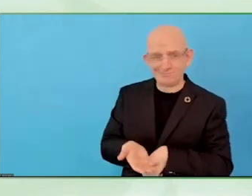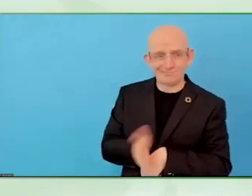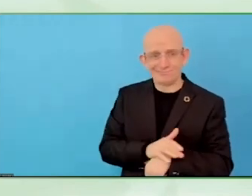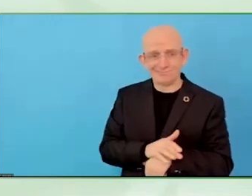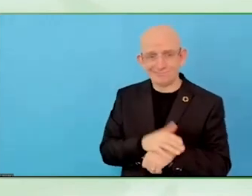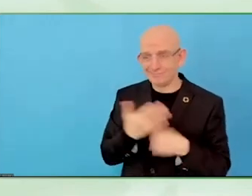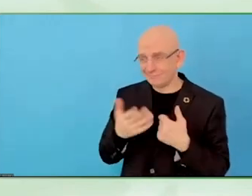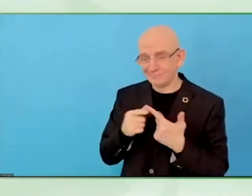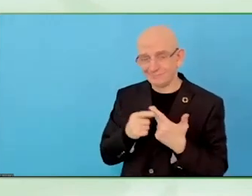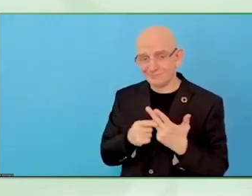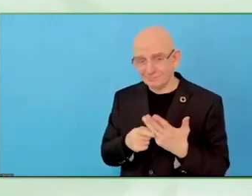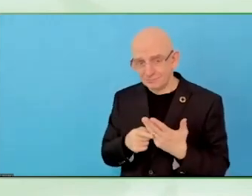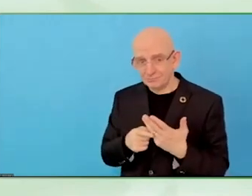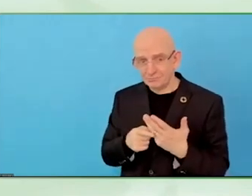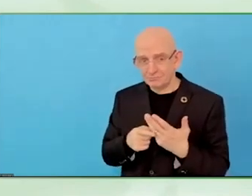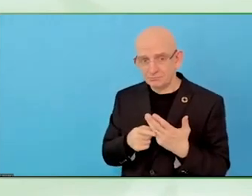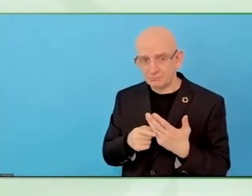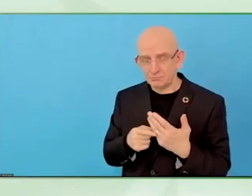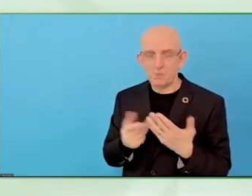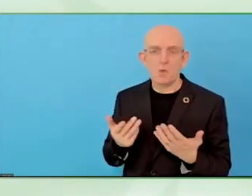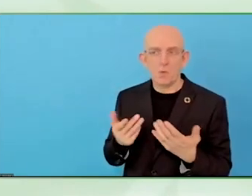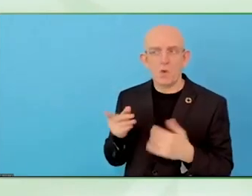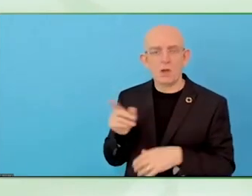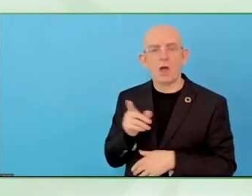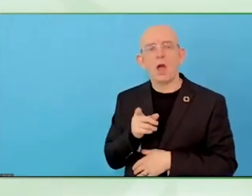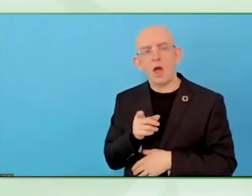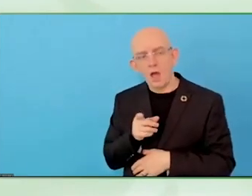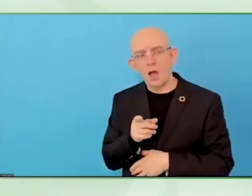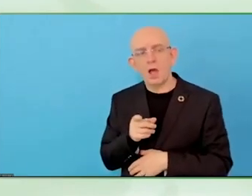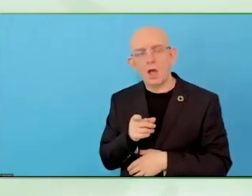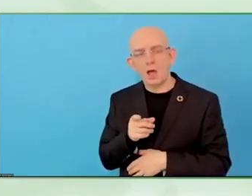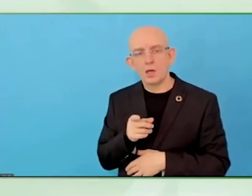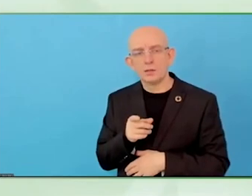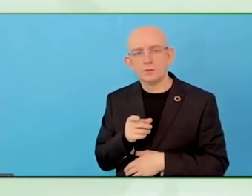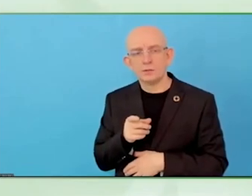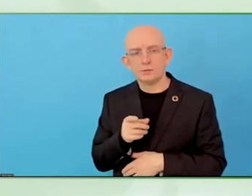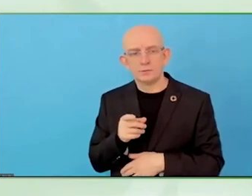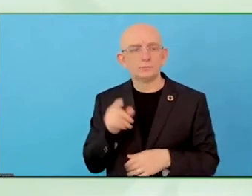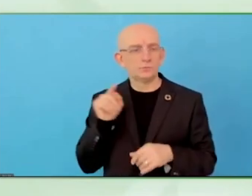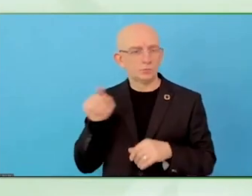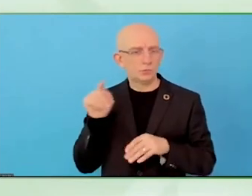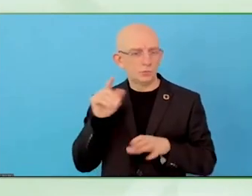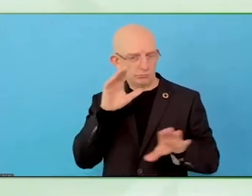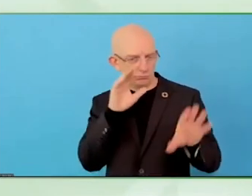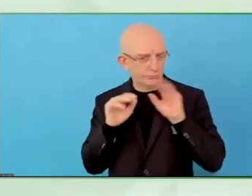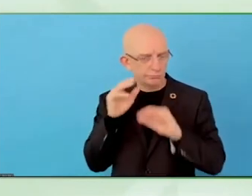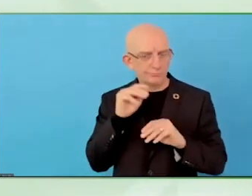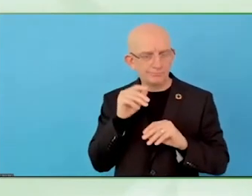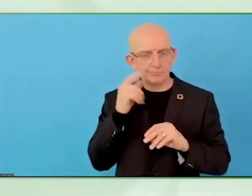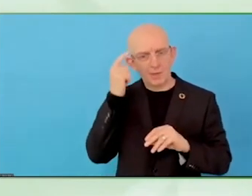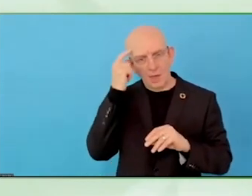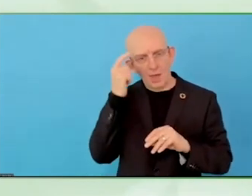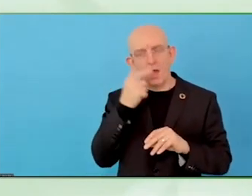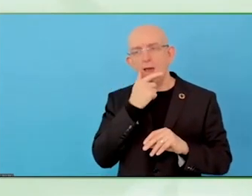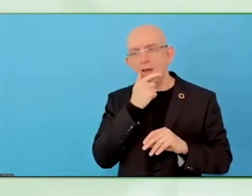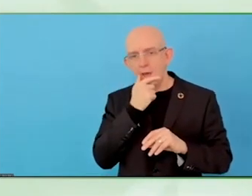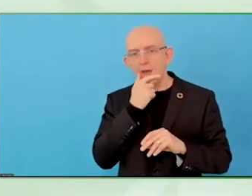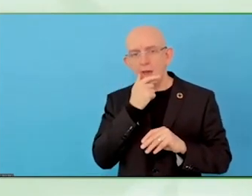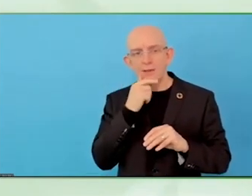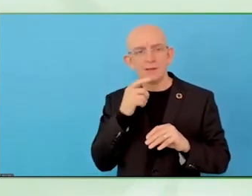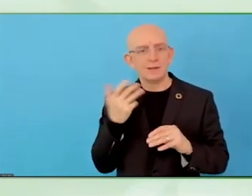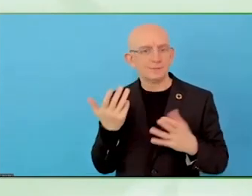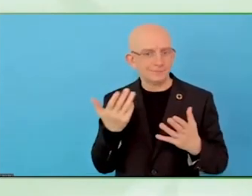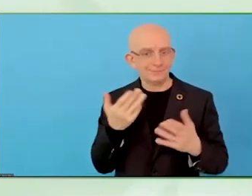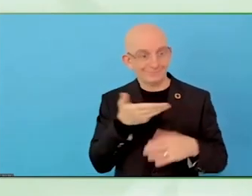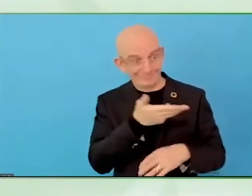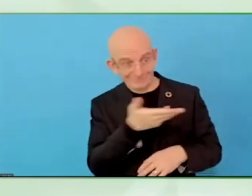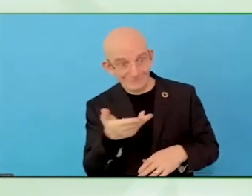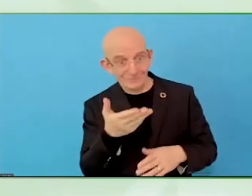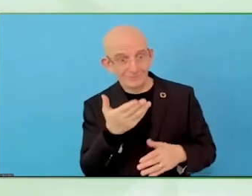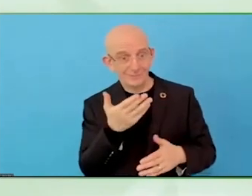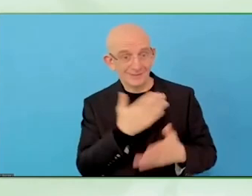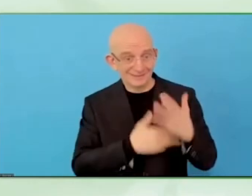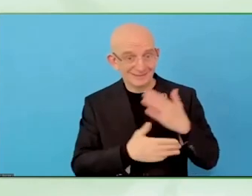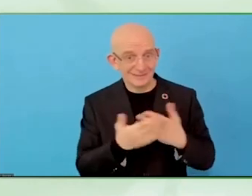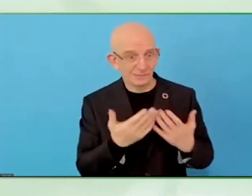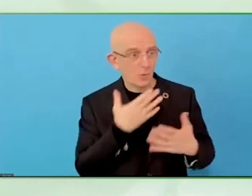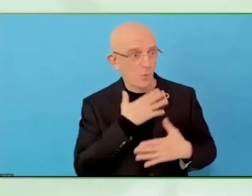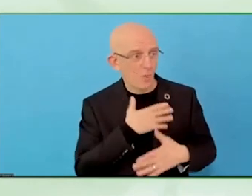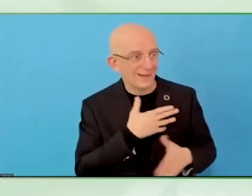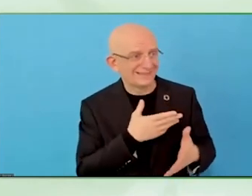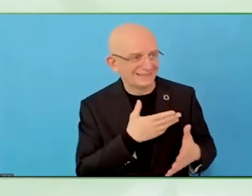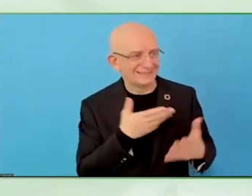So on the other hand we had companies willing to hire about not